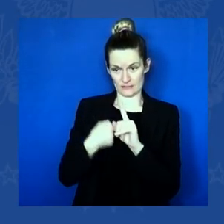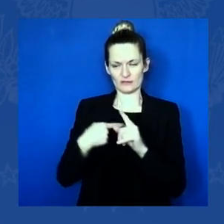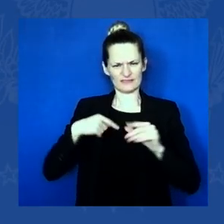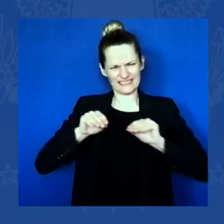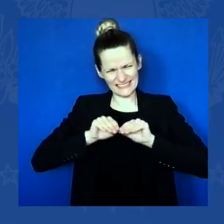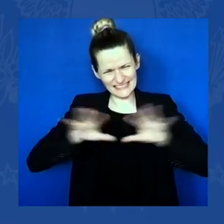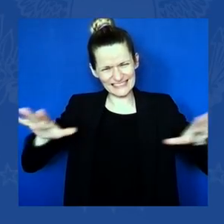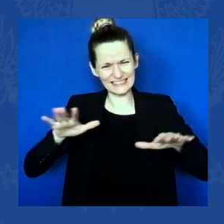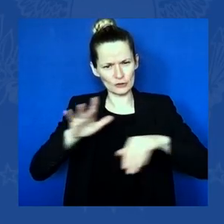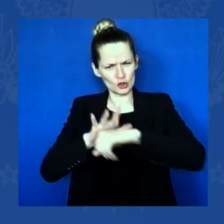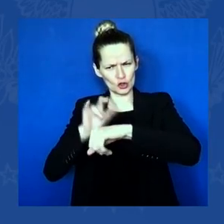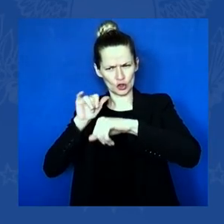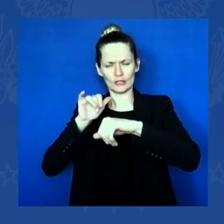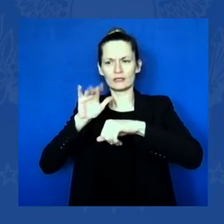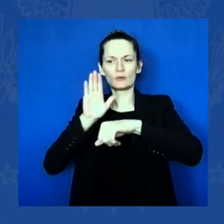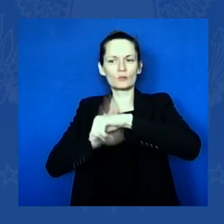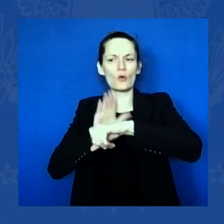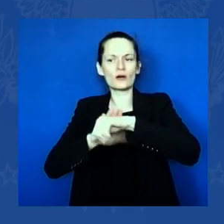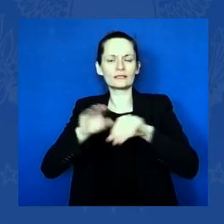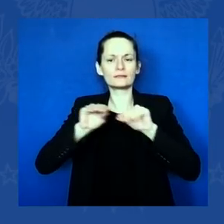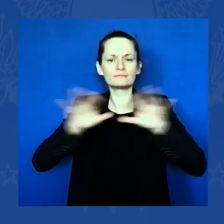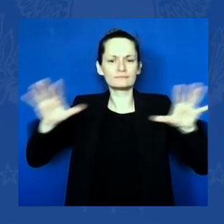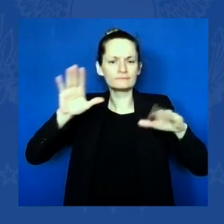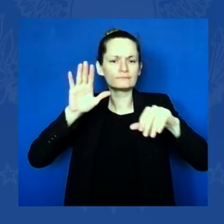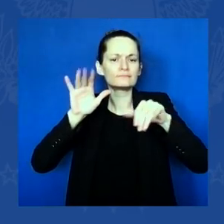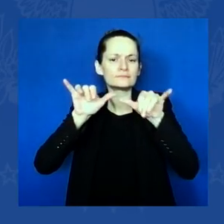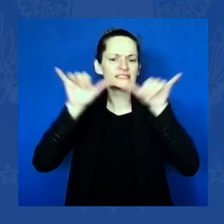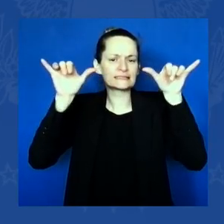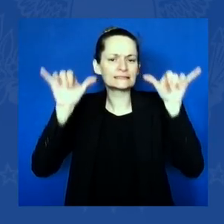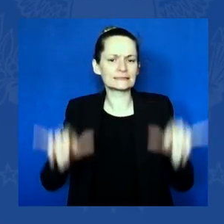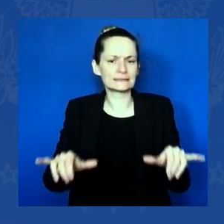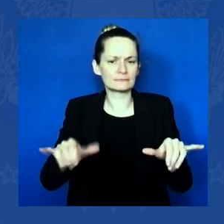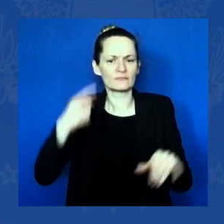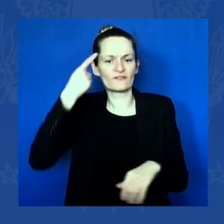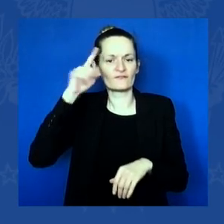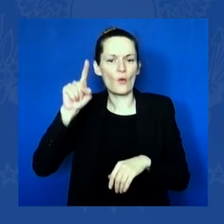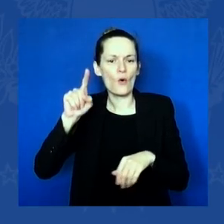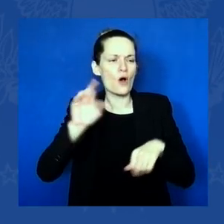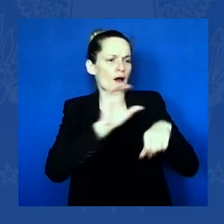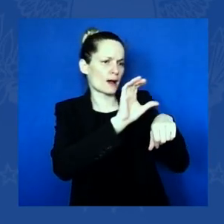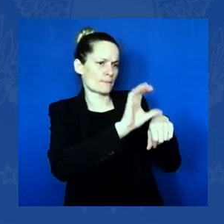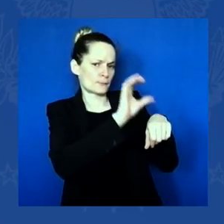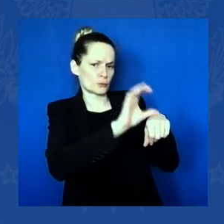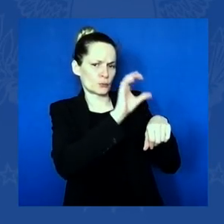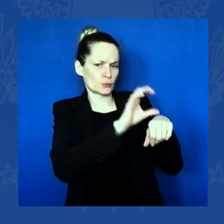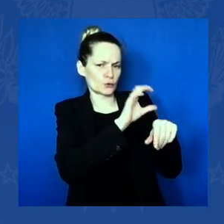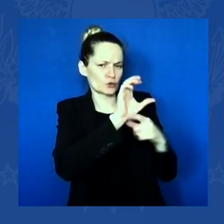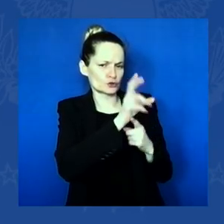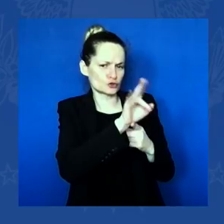for computer chips, which impacts so many industries in my country and all of yours.